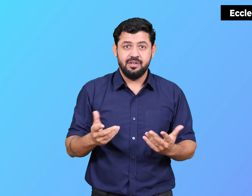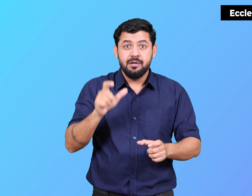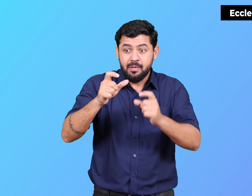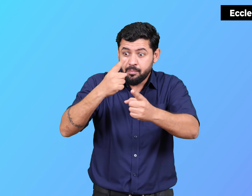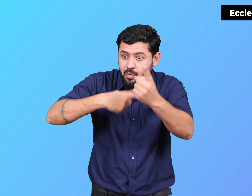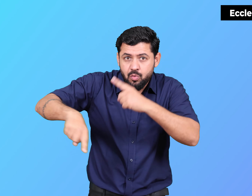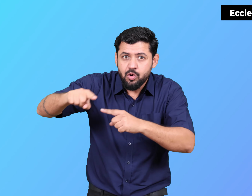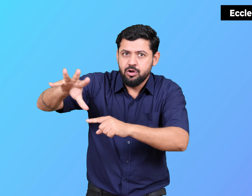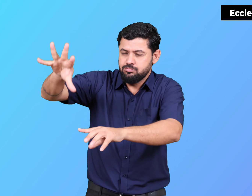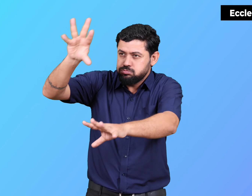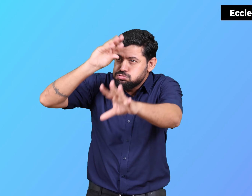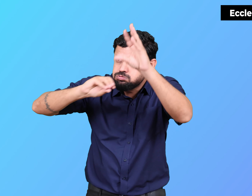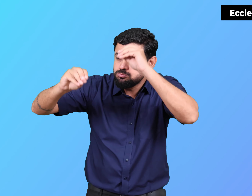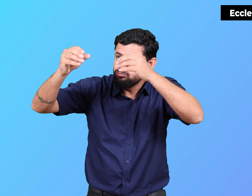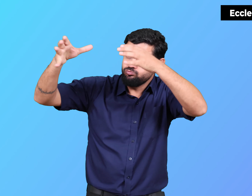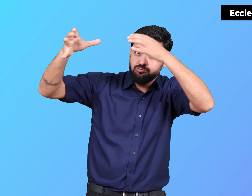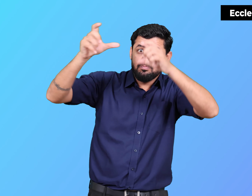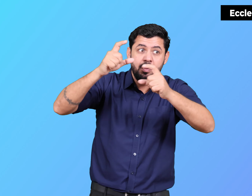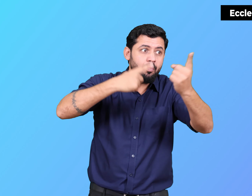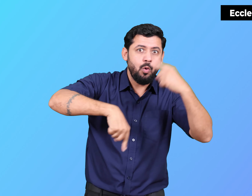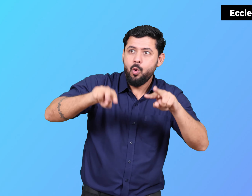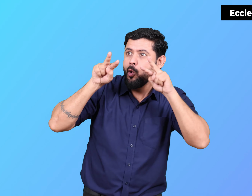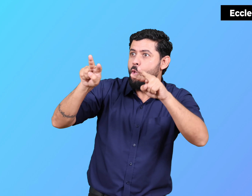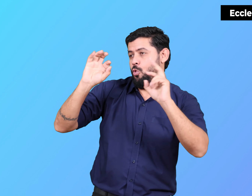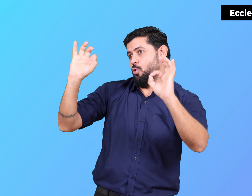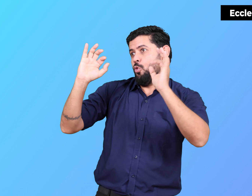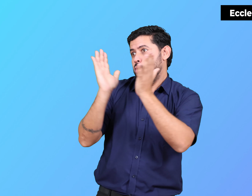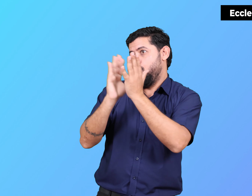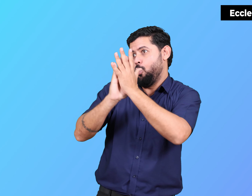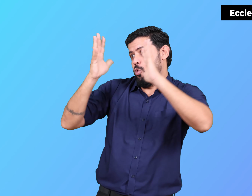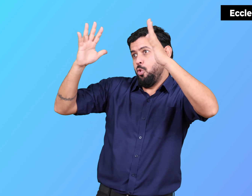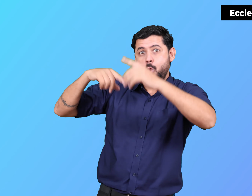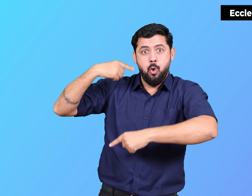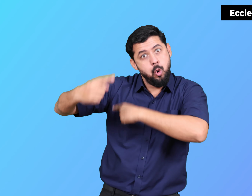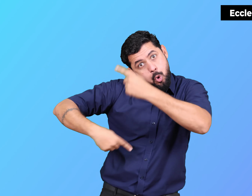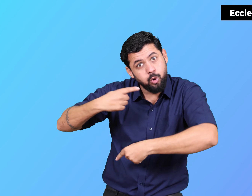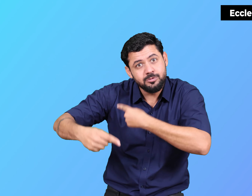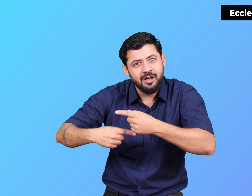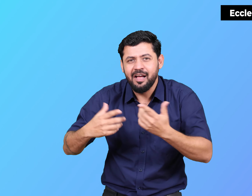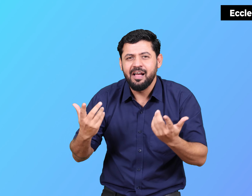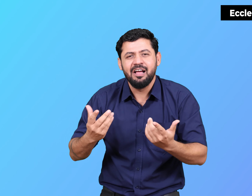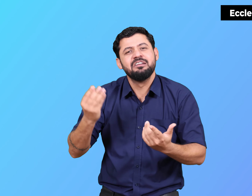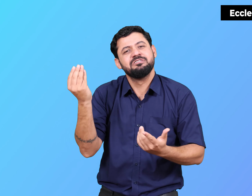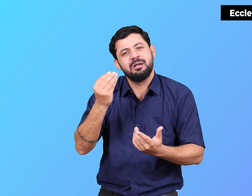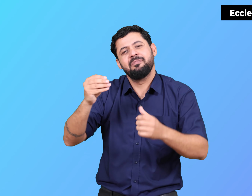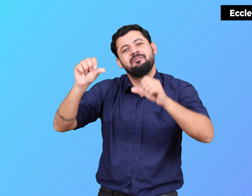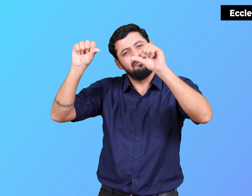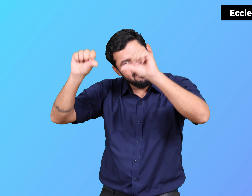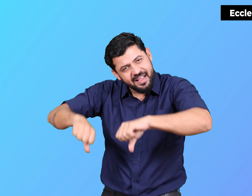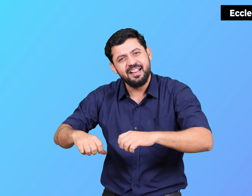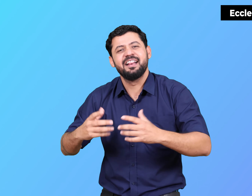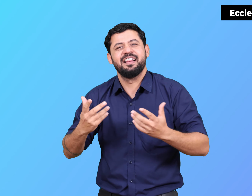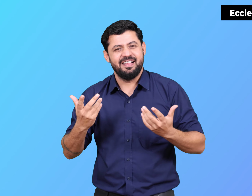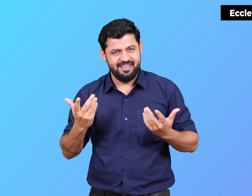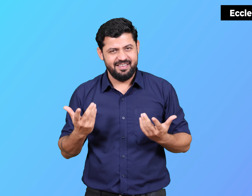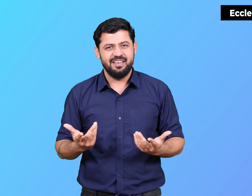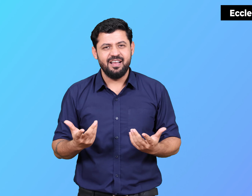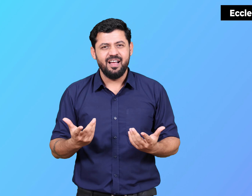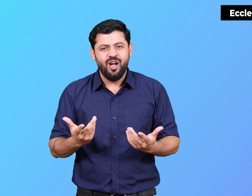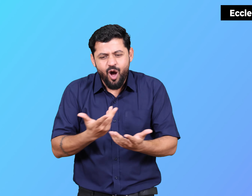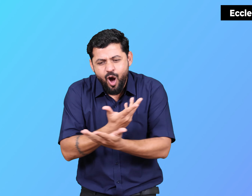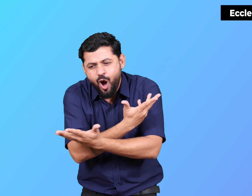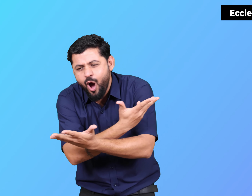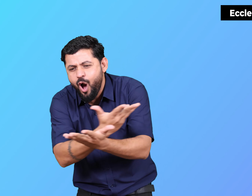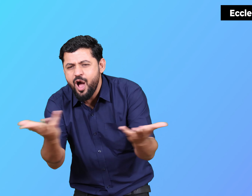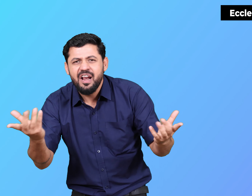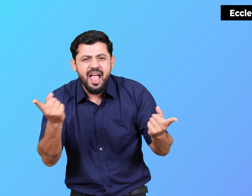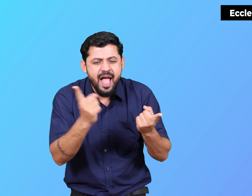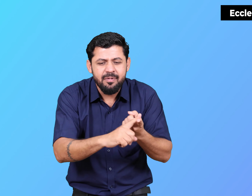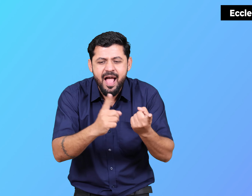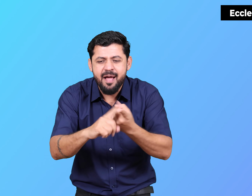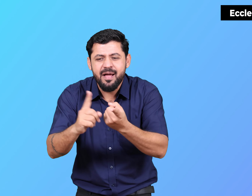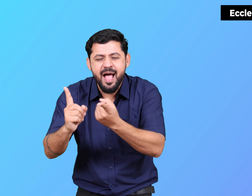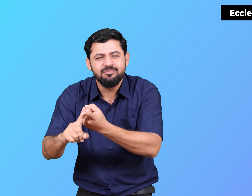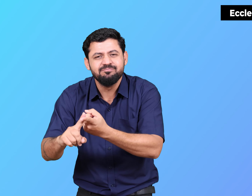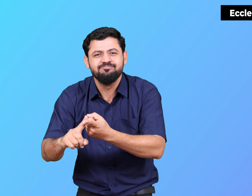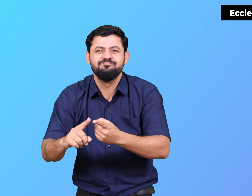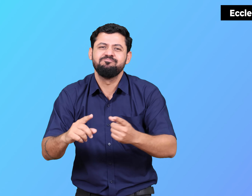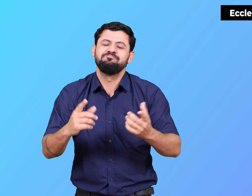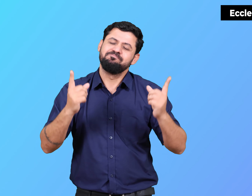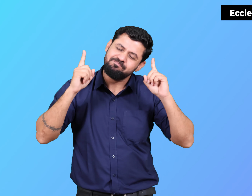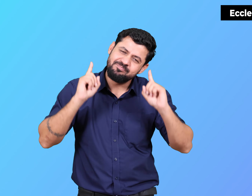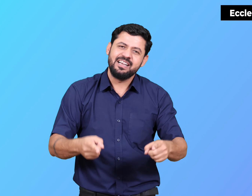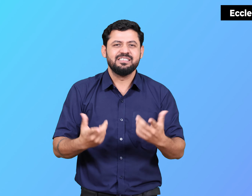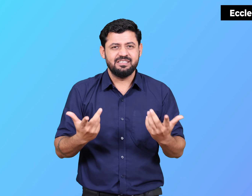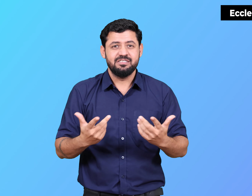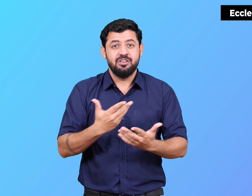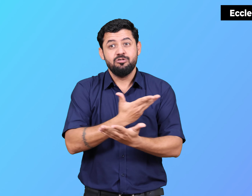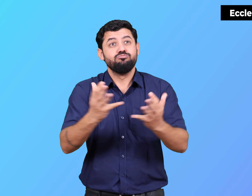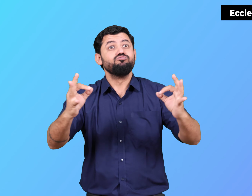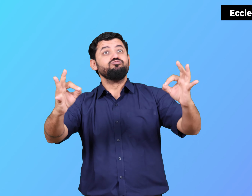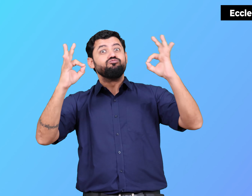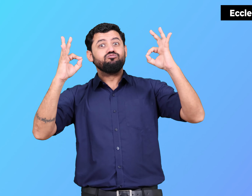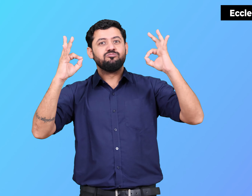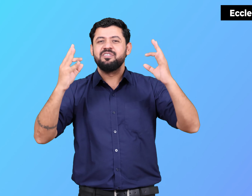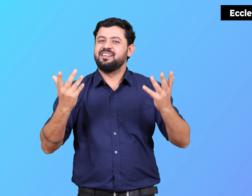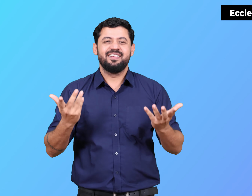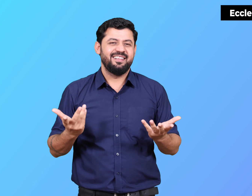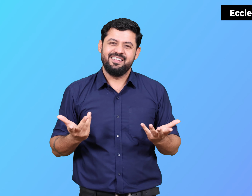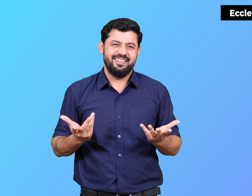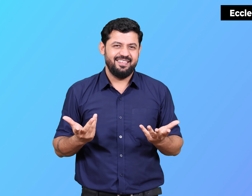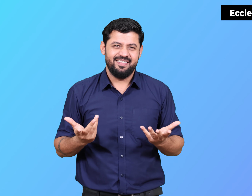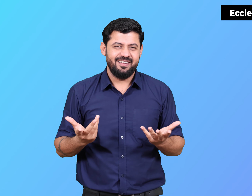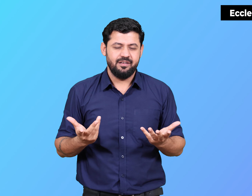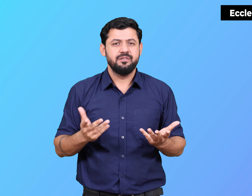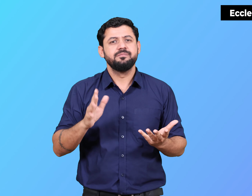educated people don’t always get the praise they deserve. When the time comes, bad things can happen to anyone!